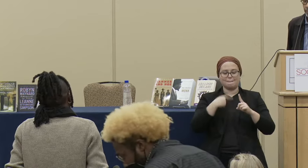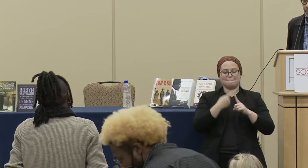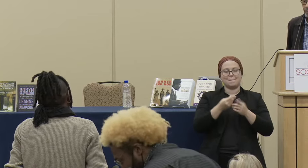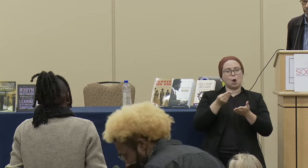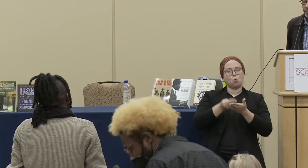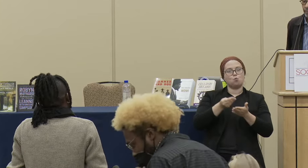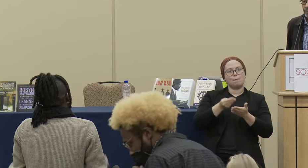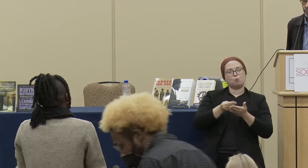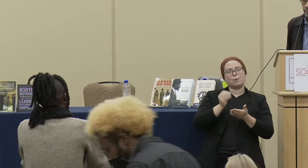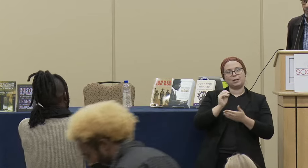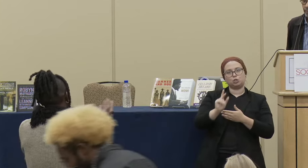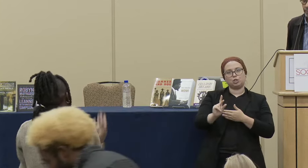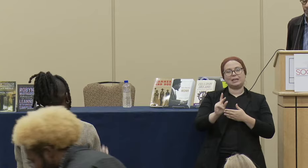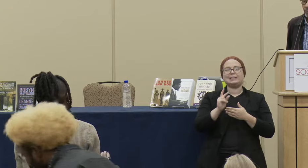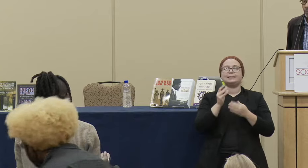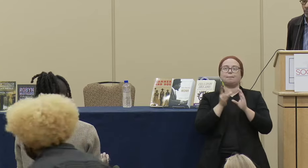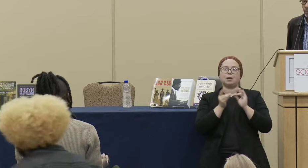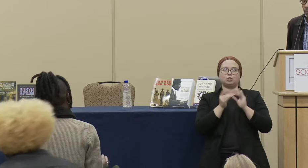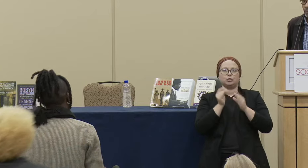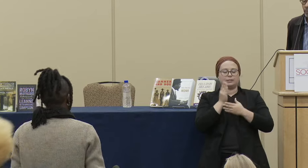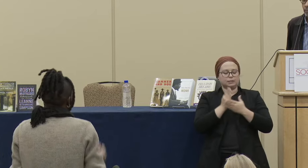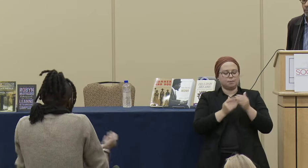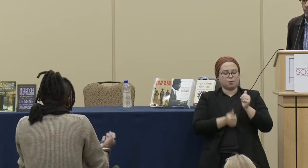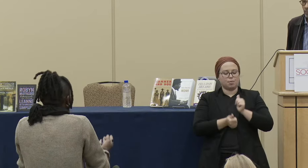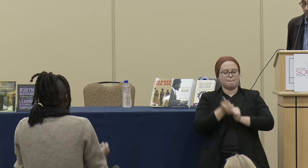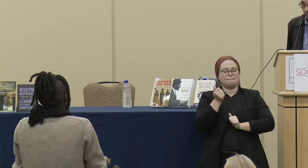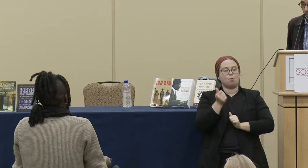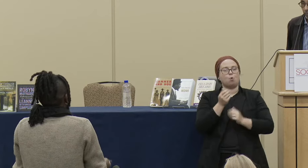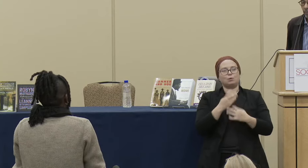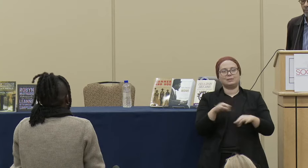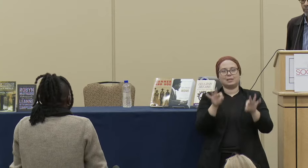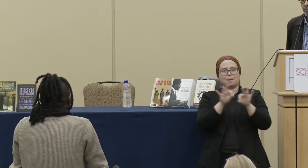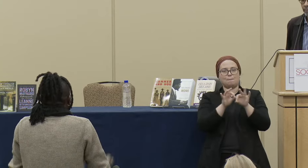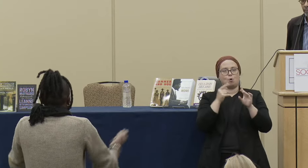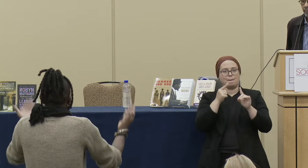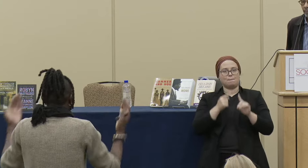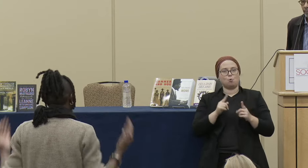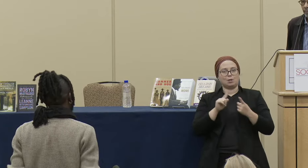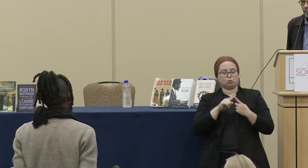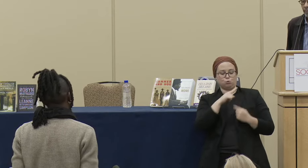space some of the profound, you know, concepts from the book about reparations and just mentioning some of the most